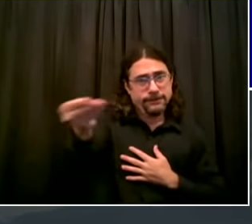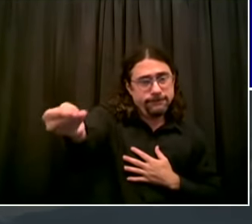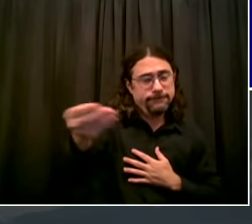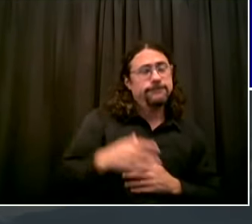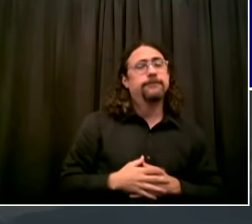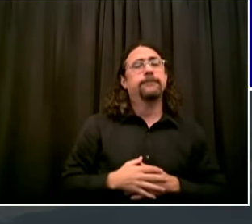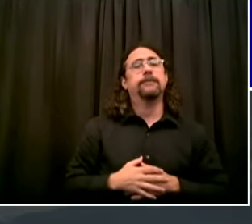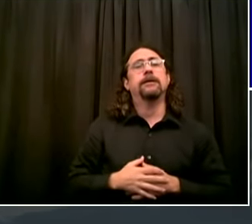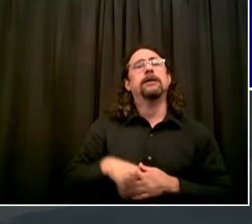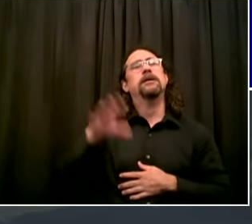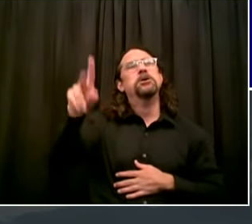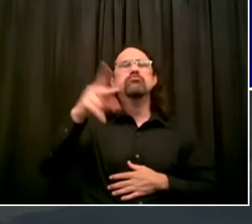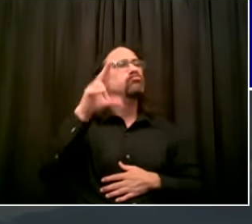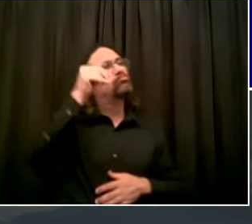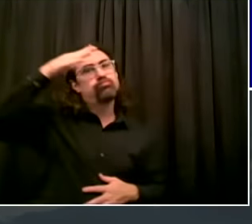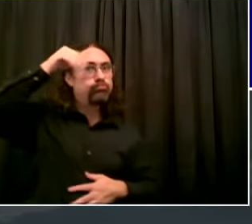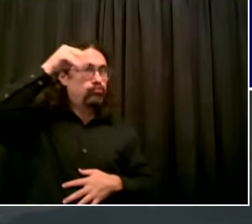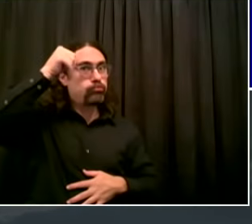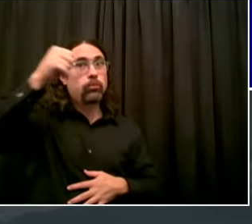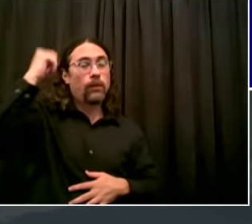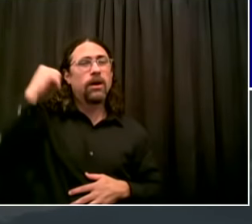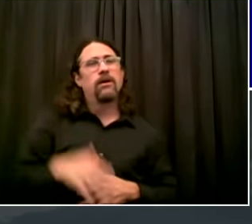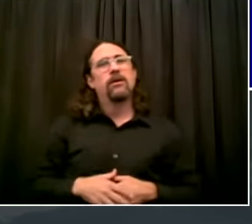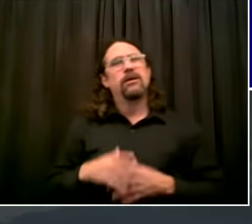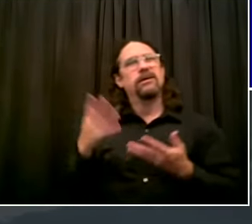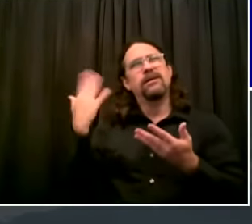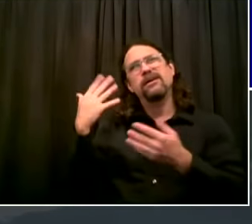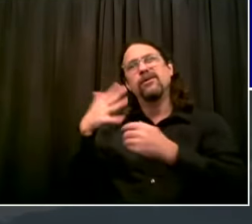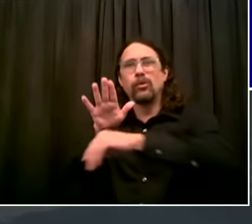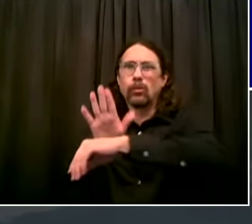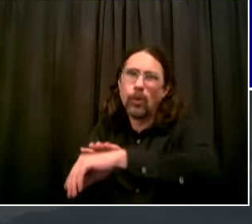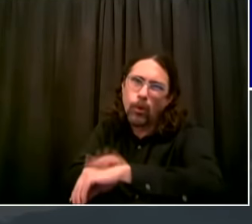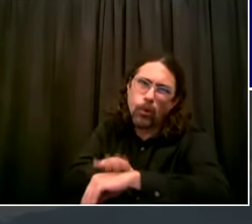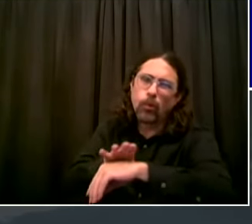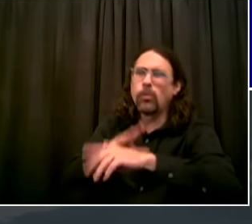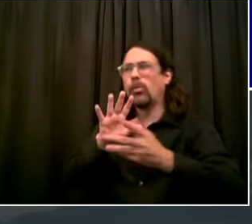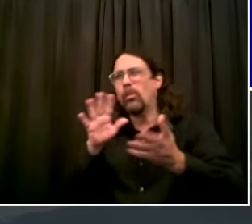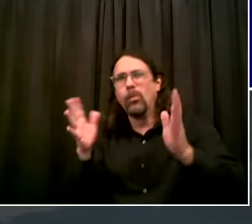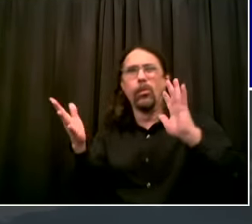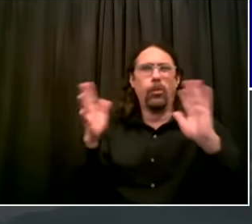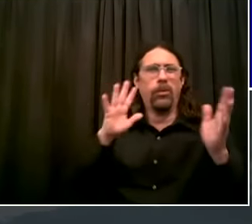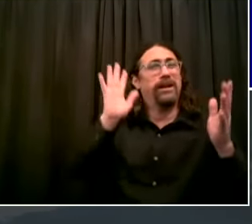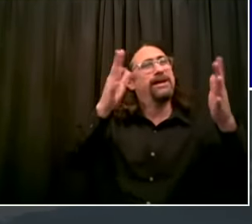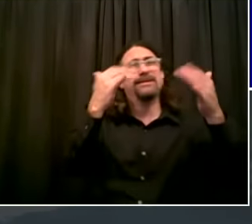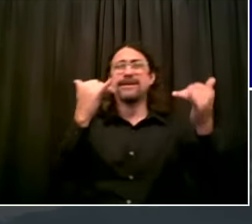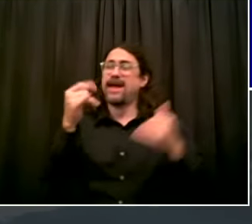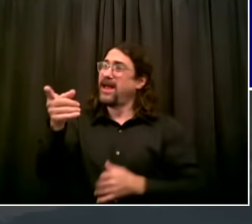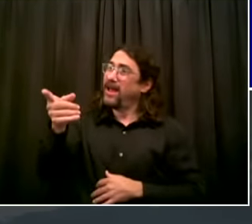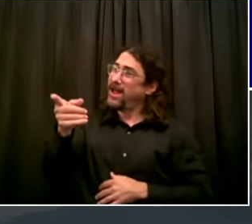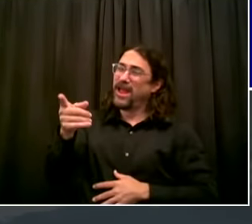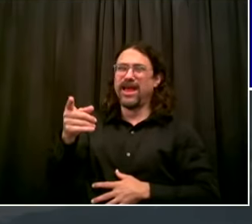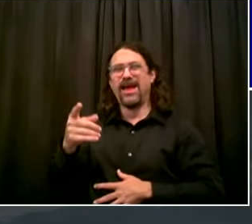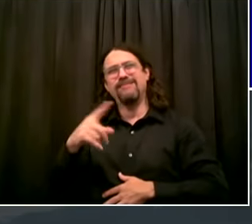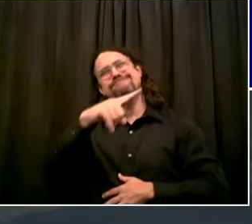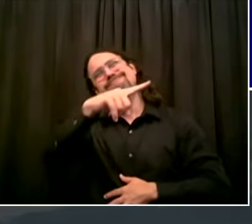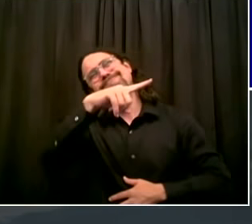SELF SWAB TESTINGT , NOTHE LONG CONTRAPTION THAT GOES OCCUPY